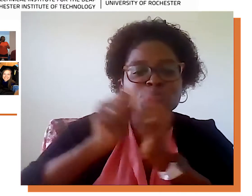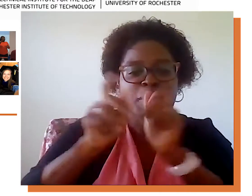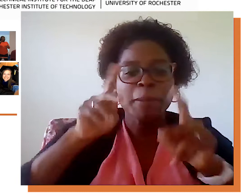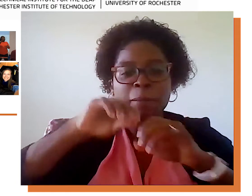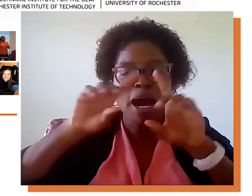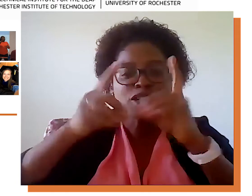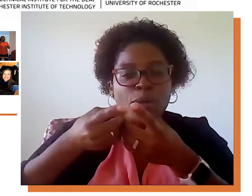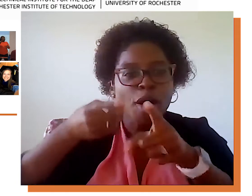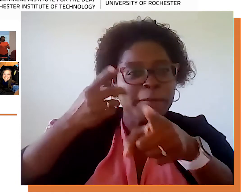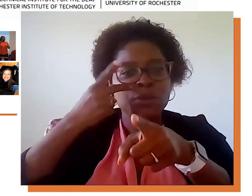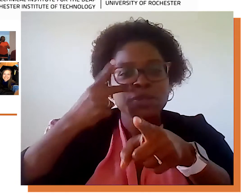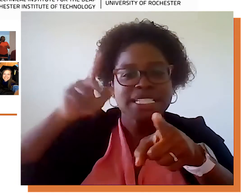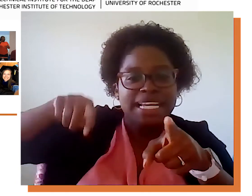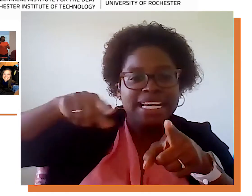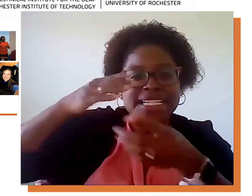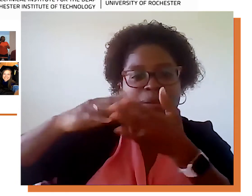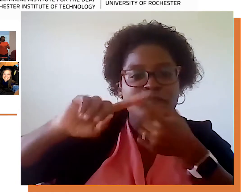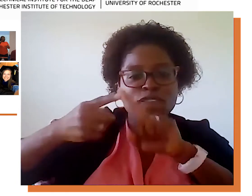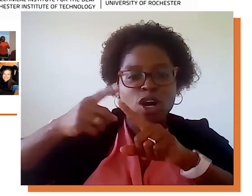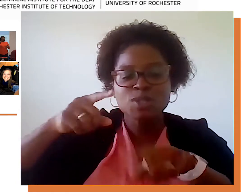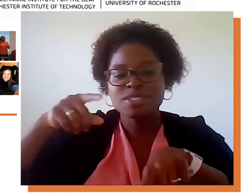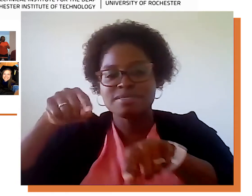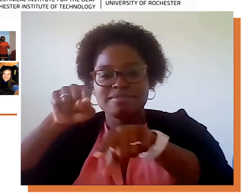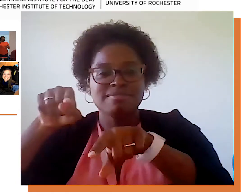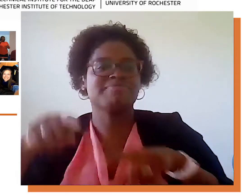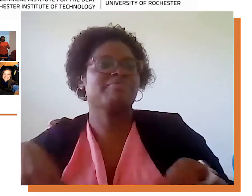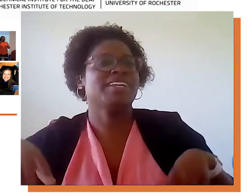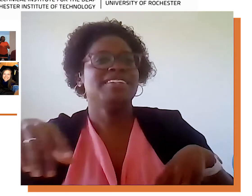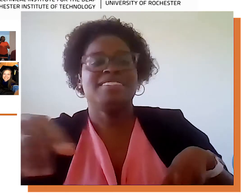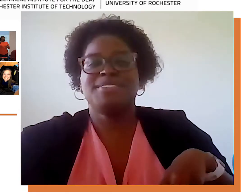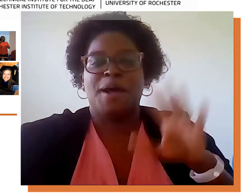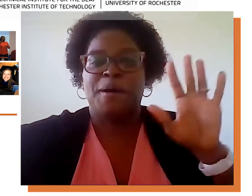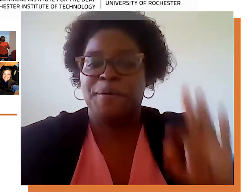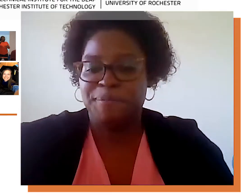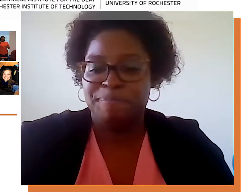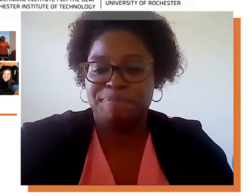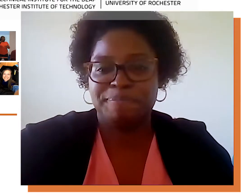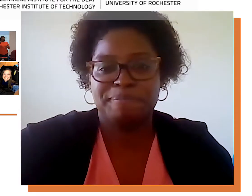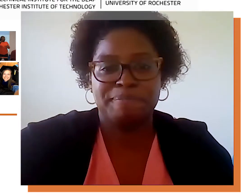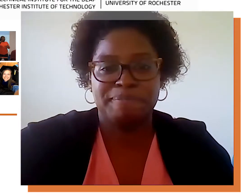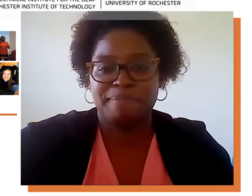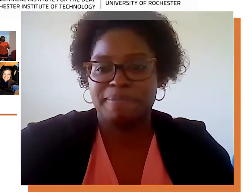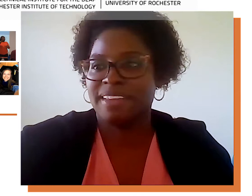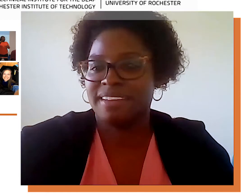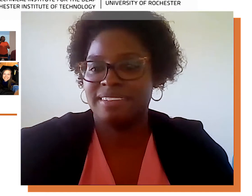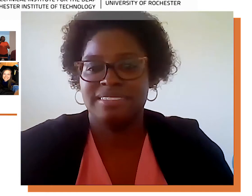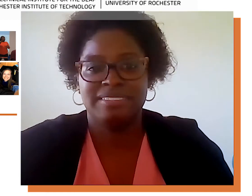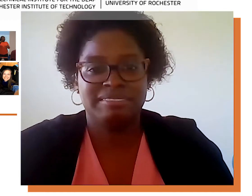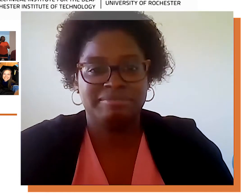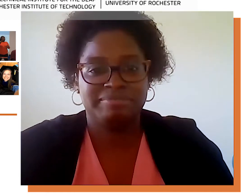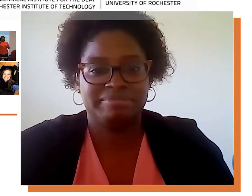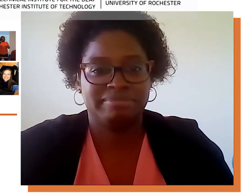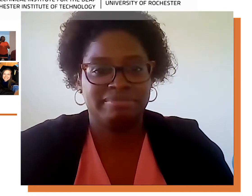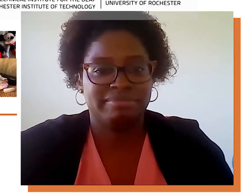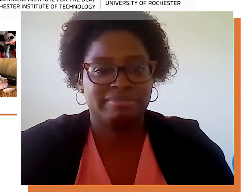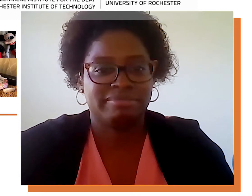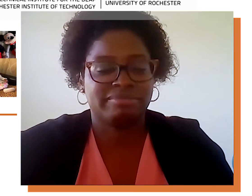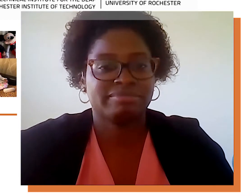working with people in the department, seeing some old friends that I had met before. So that was really wonderful, to get back to R.I.T.